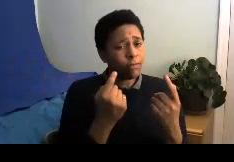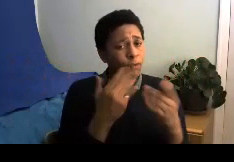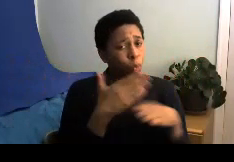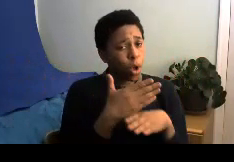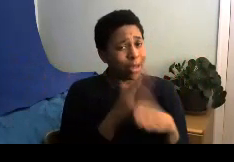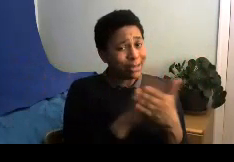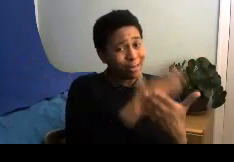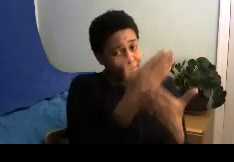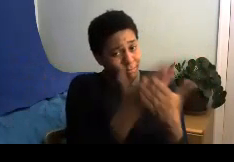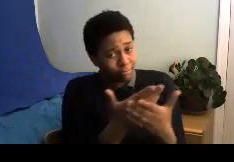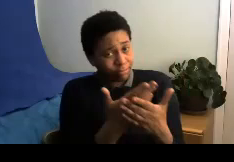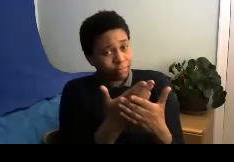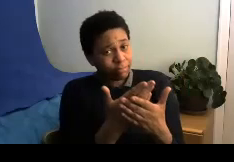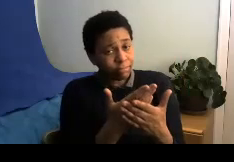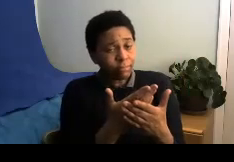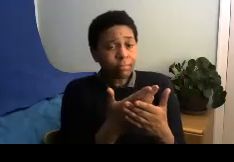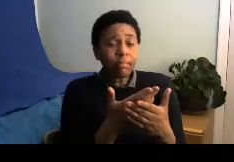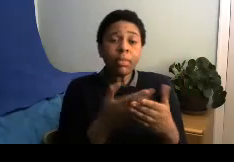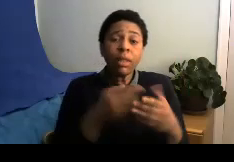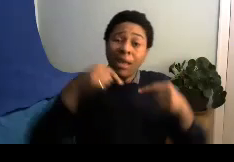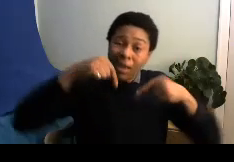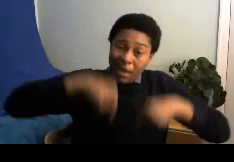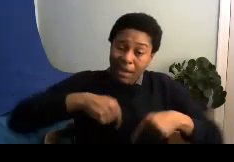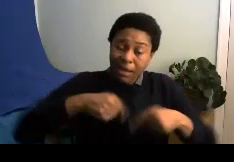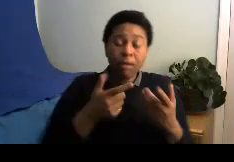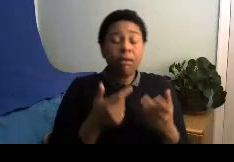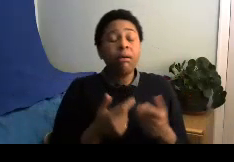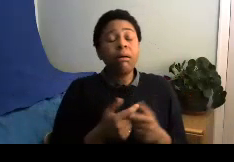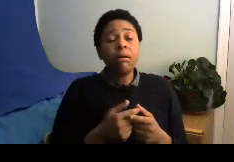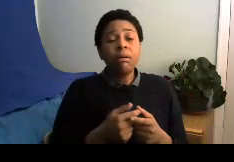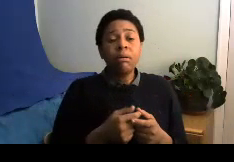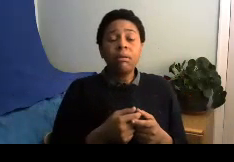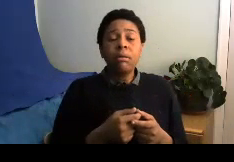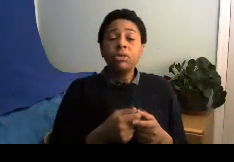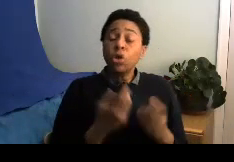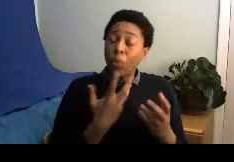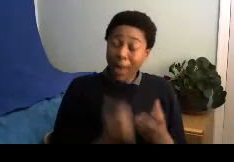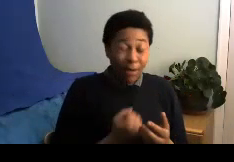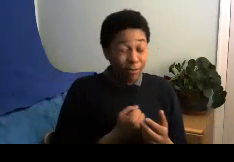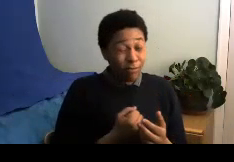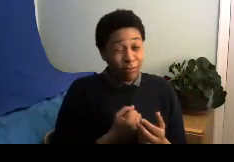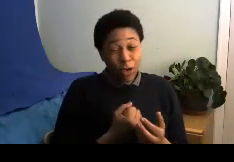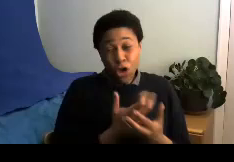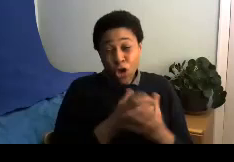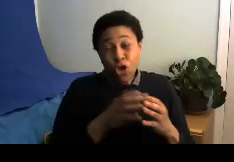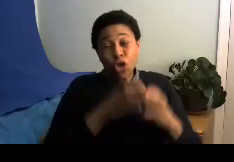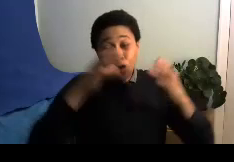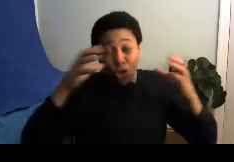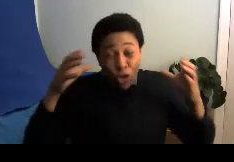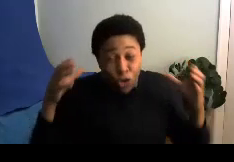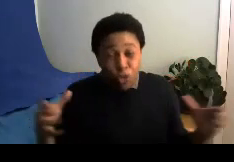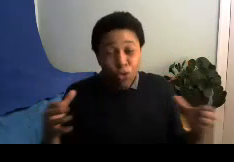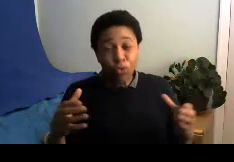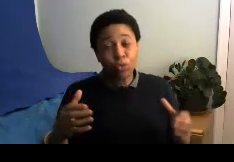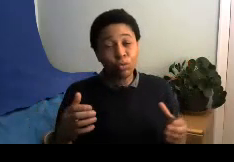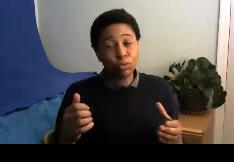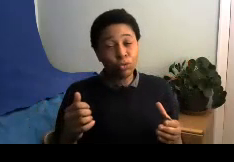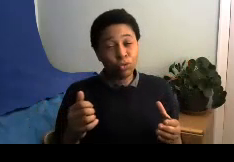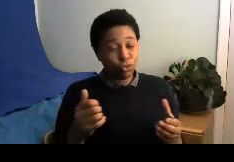market and for the American market. So we really do have a wealth of the world's knowledge available to us, why would you